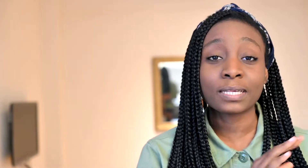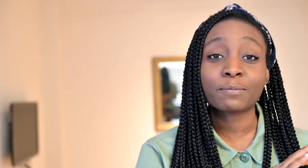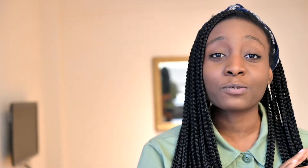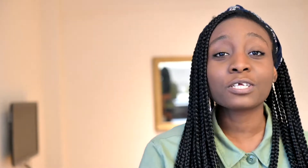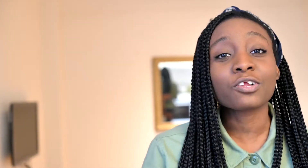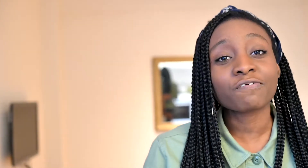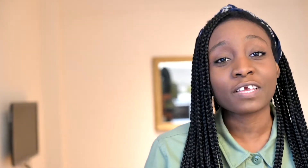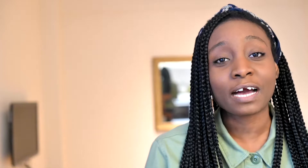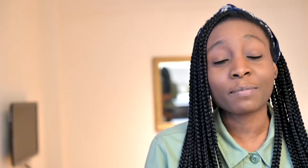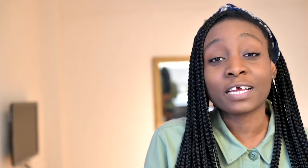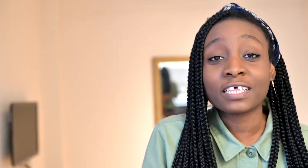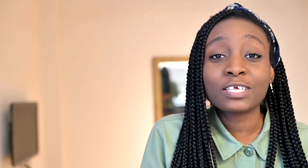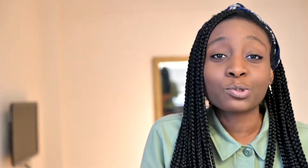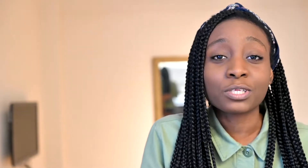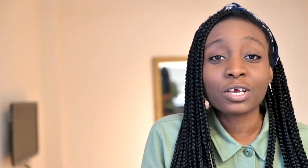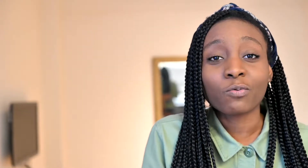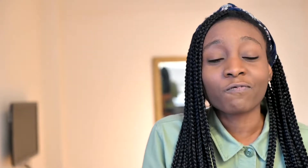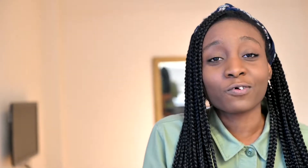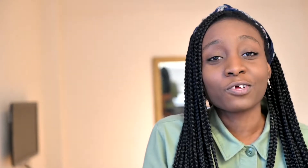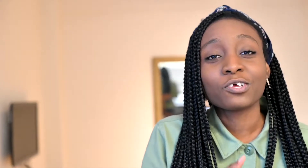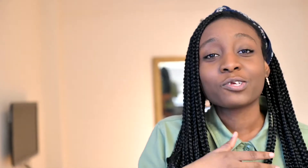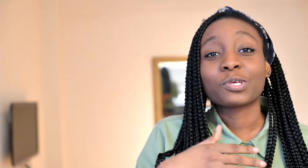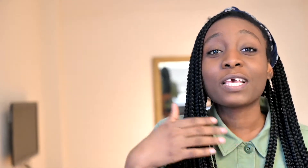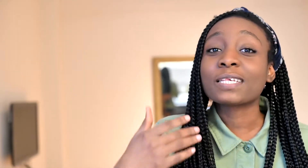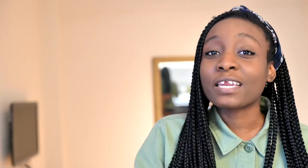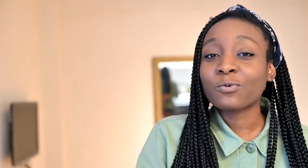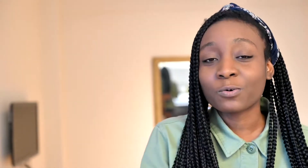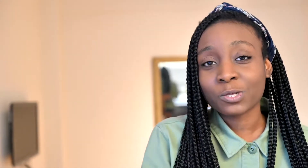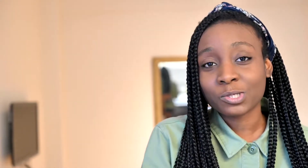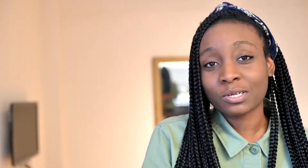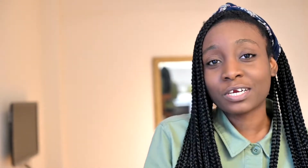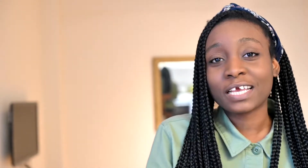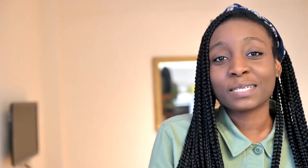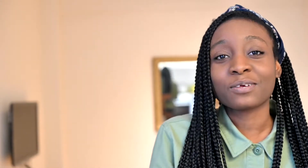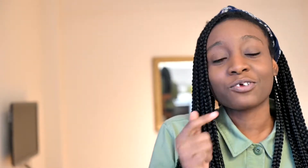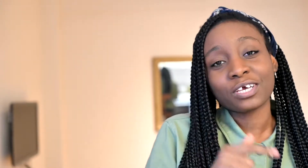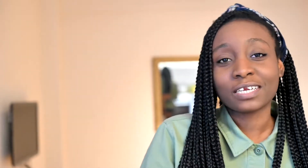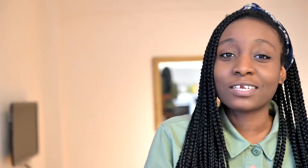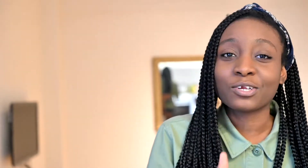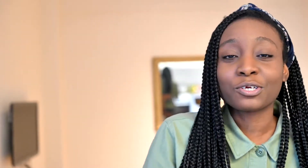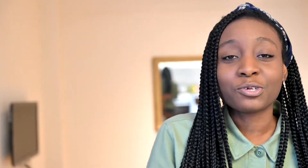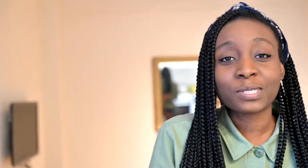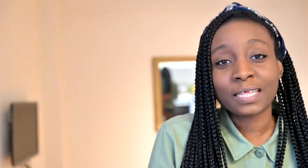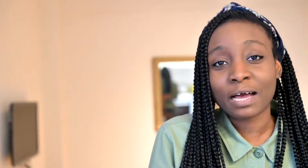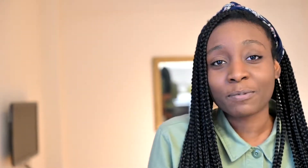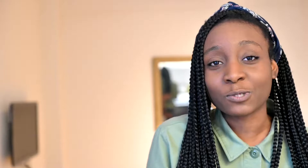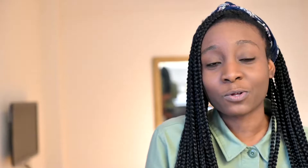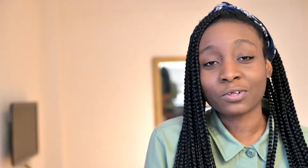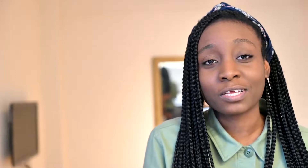because I absolutely love the app and I think it's really helpful so in case, anyone wants to learn ASL you can learn using the app as well. And